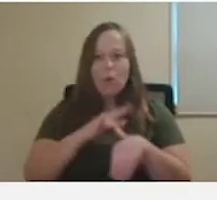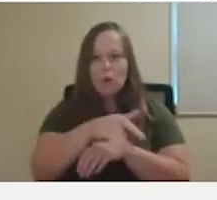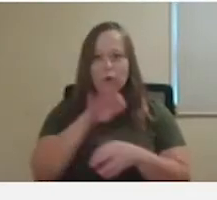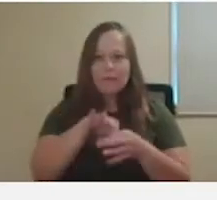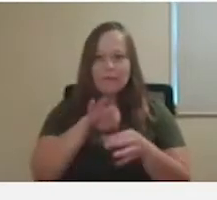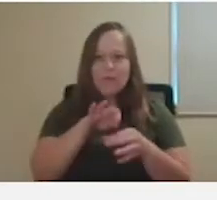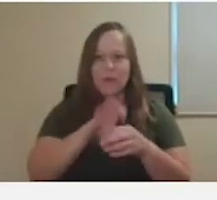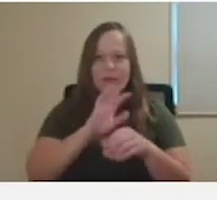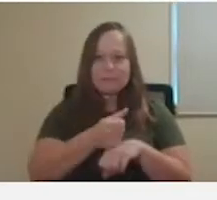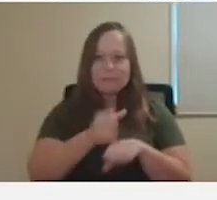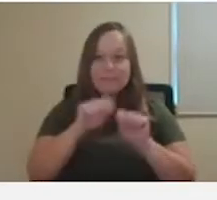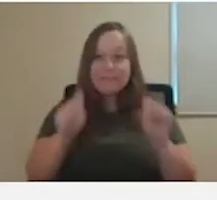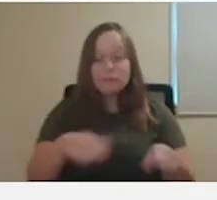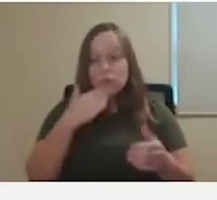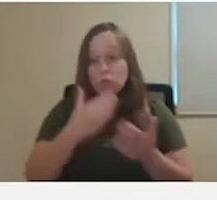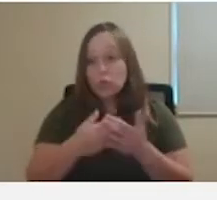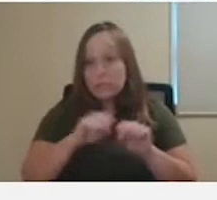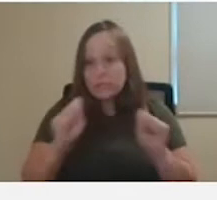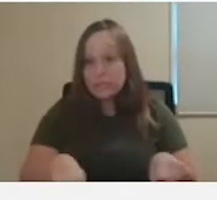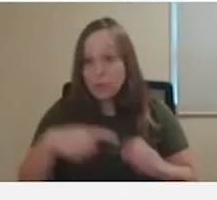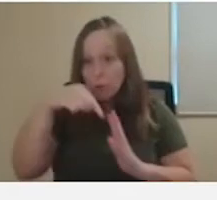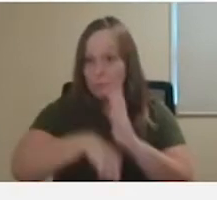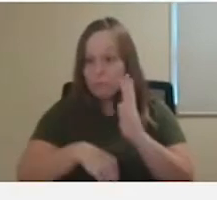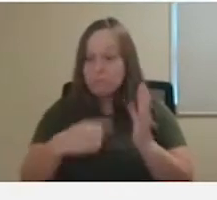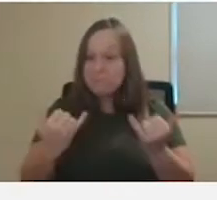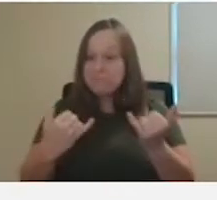And it's such a great system, so we're going to go over it.